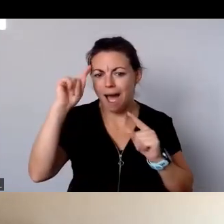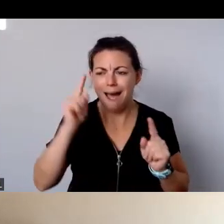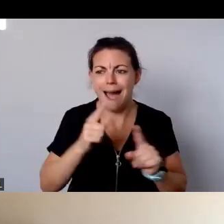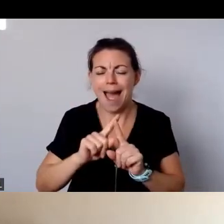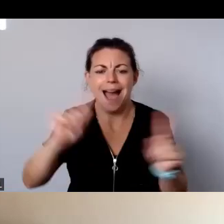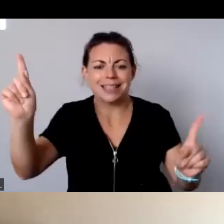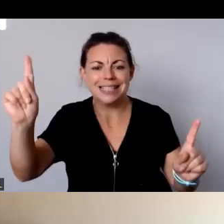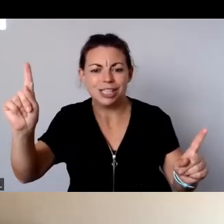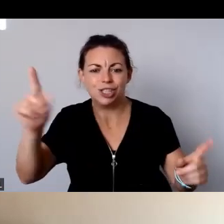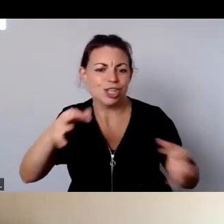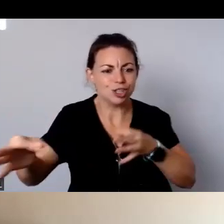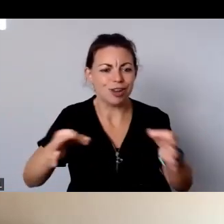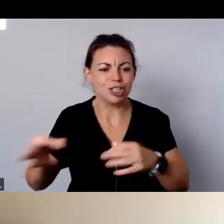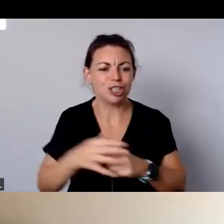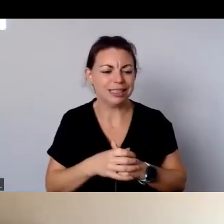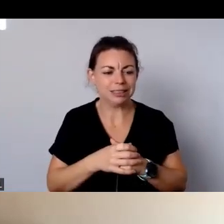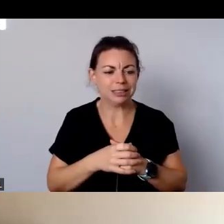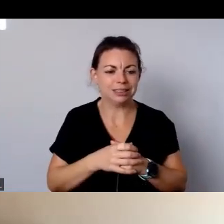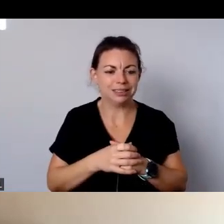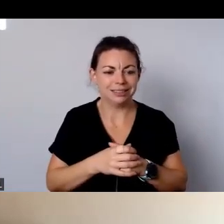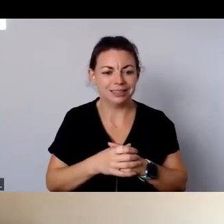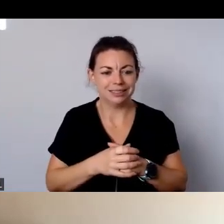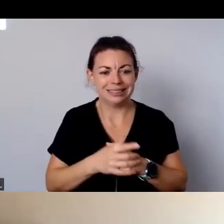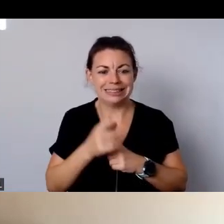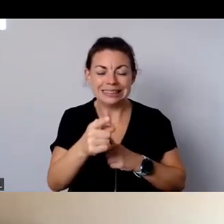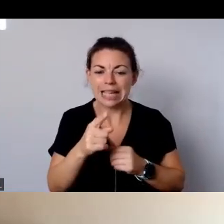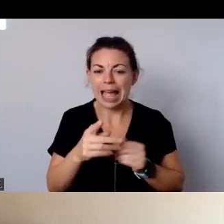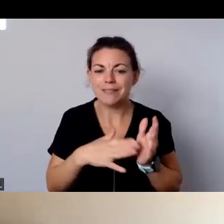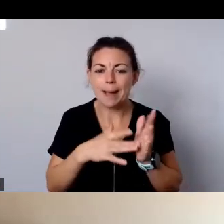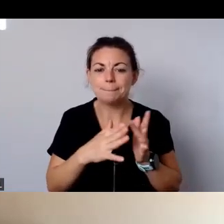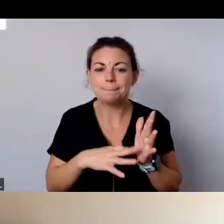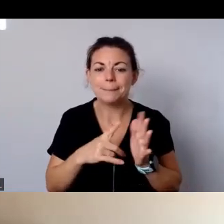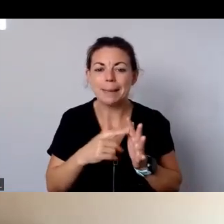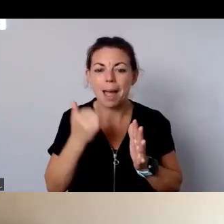On the right hand of the screen, there is a meme and it's a black square and you can see